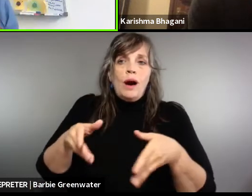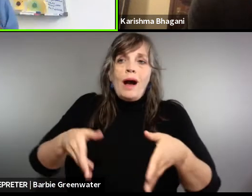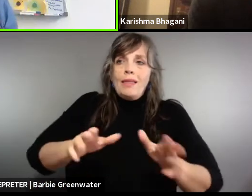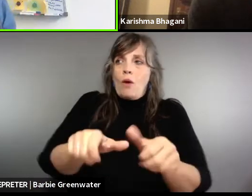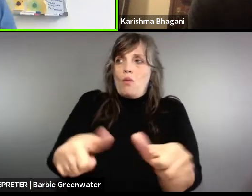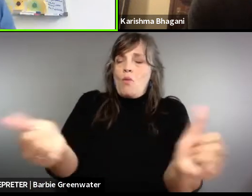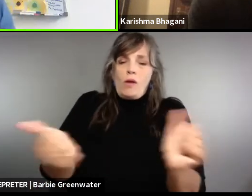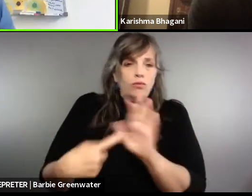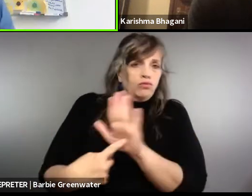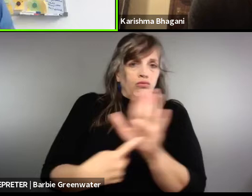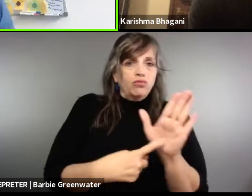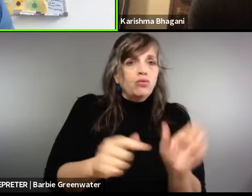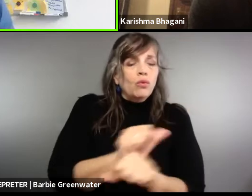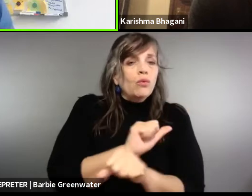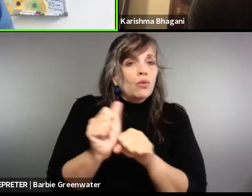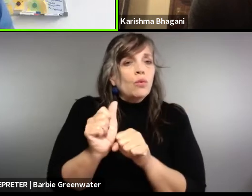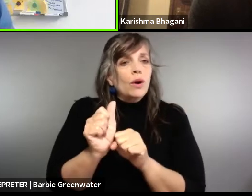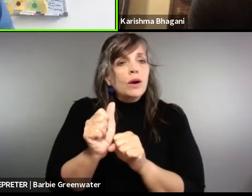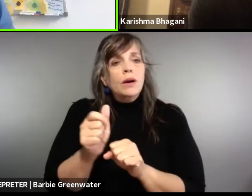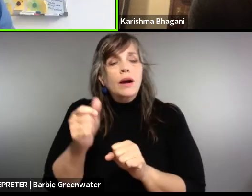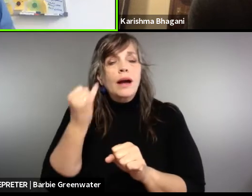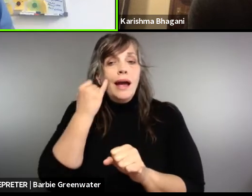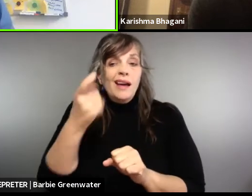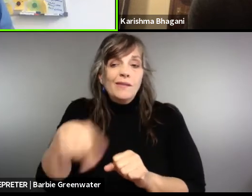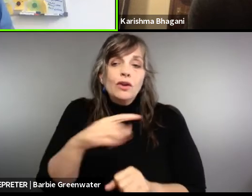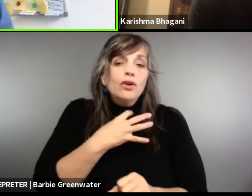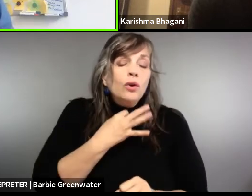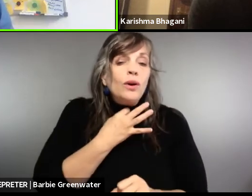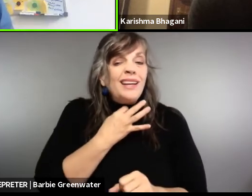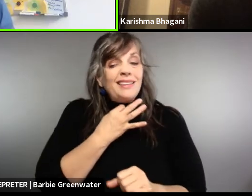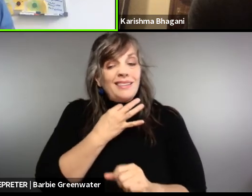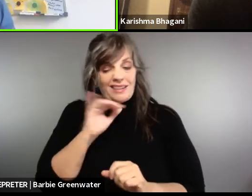I think people having an understanding